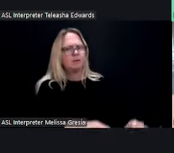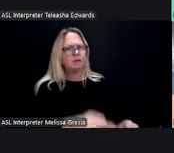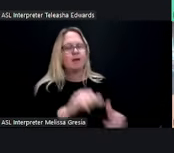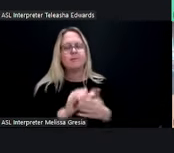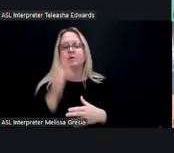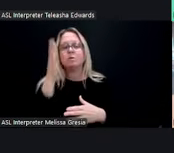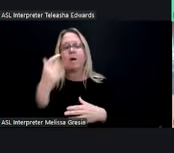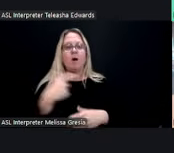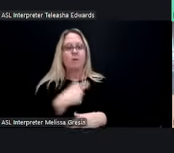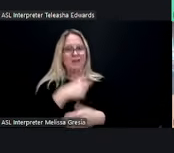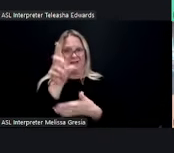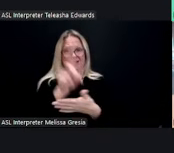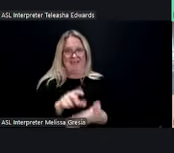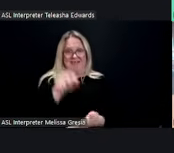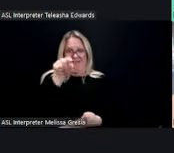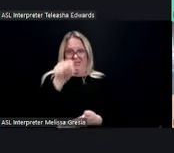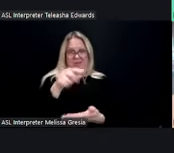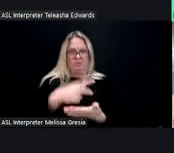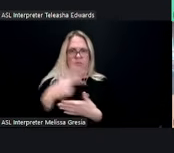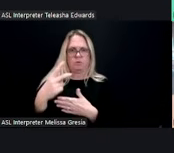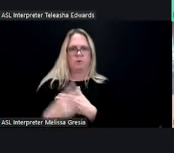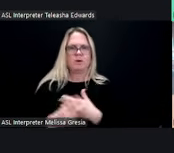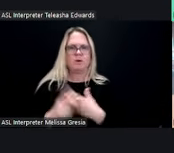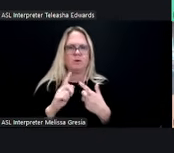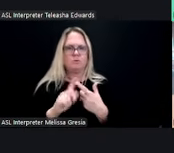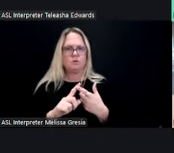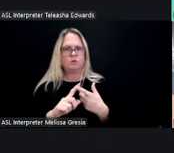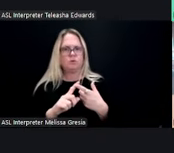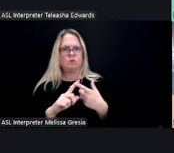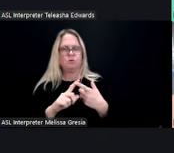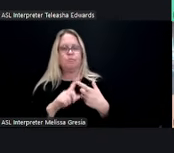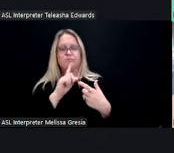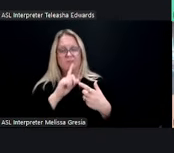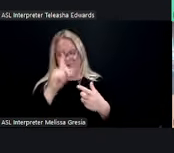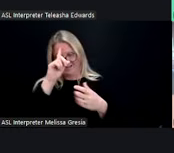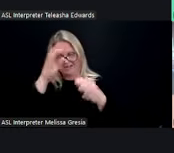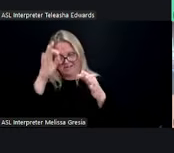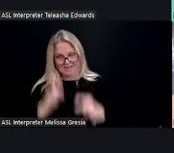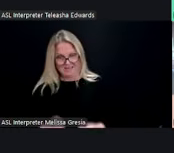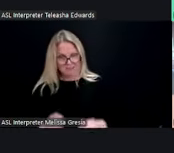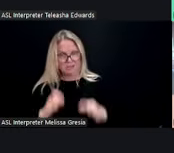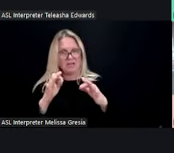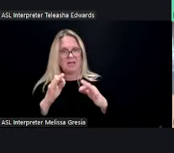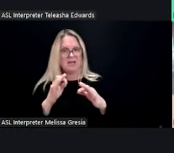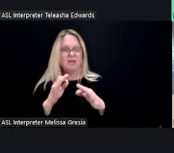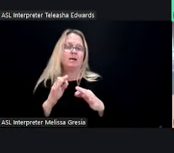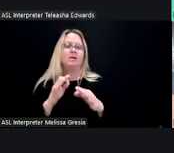we designed this program to put the decision making down in the local communities in these